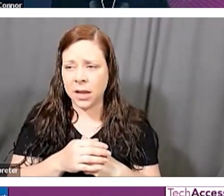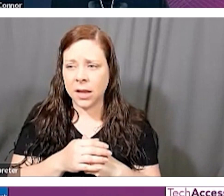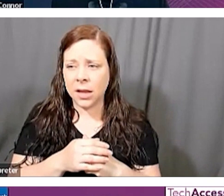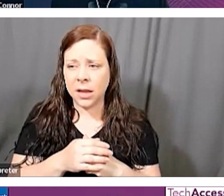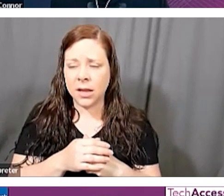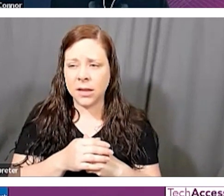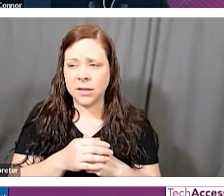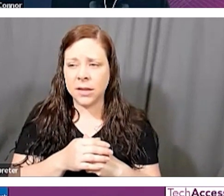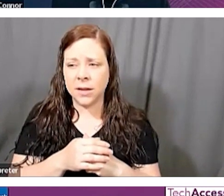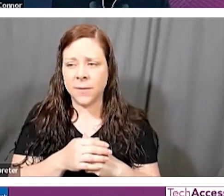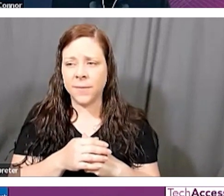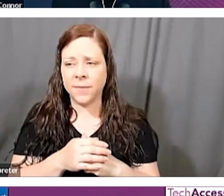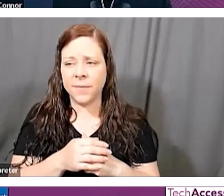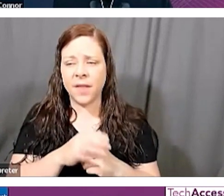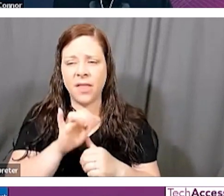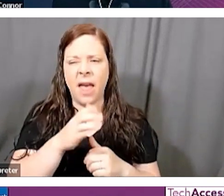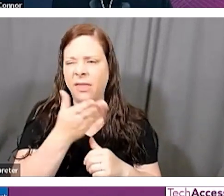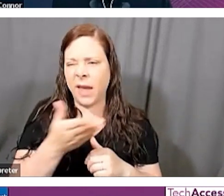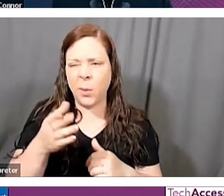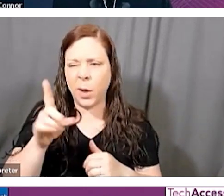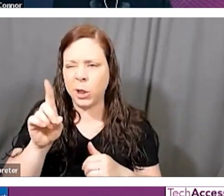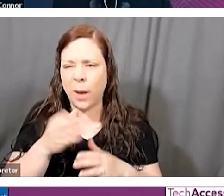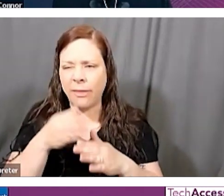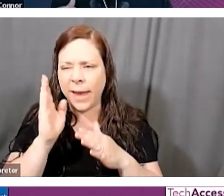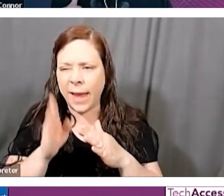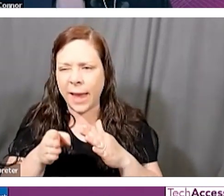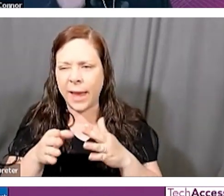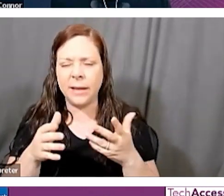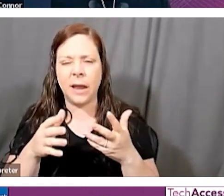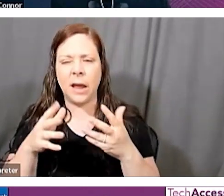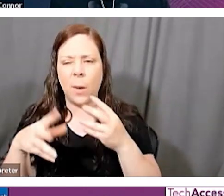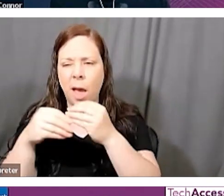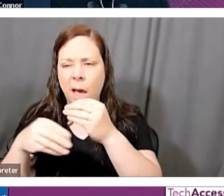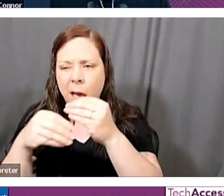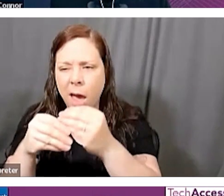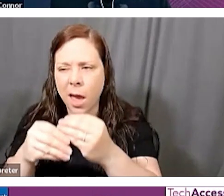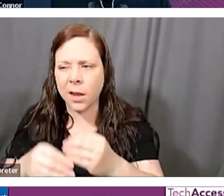on top of the cake, all frosting, but let's make sure that we also make the rest of the product more accessible,